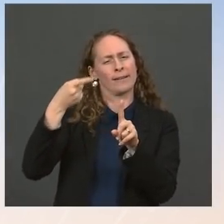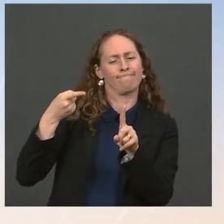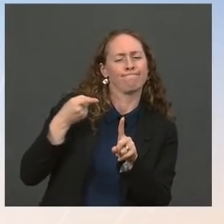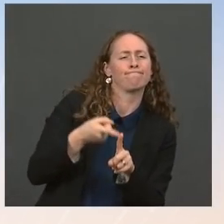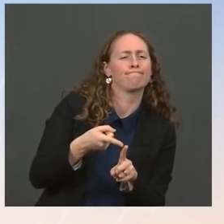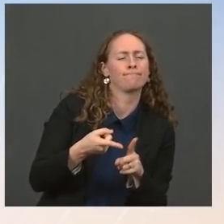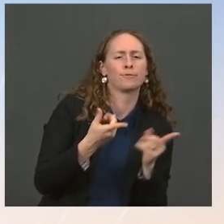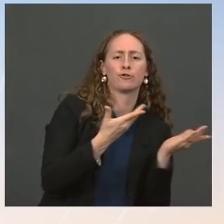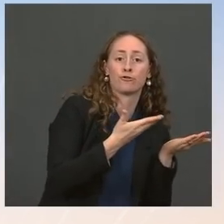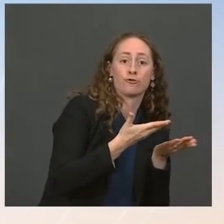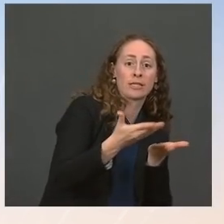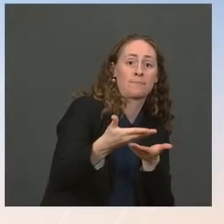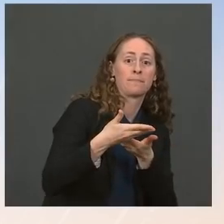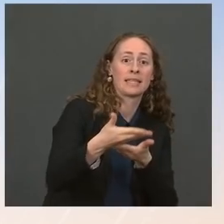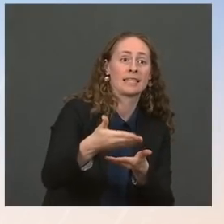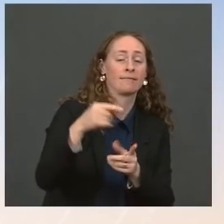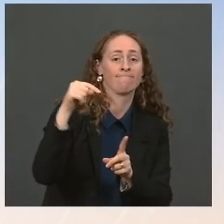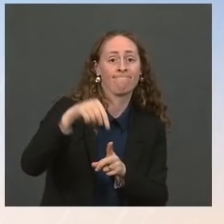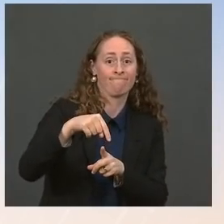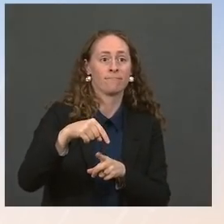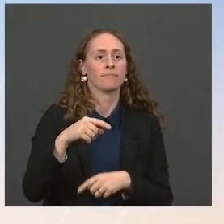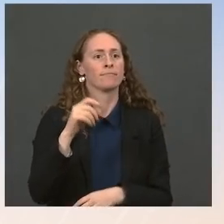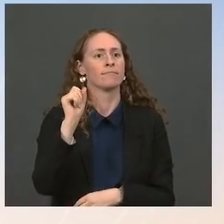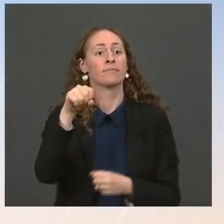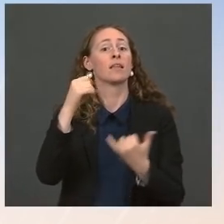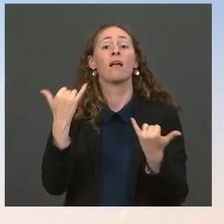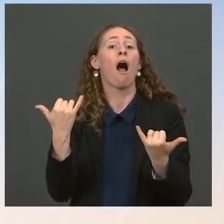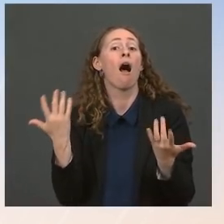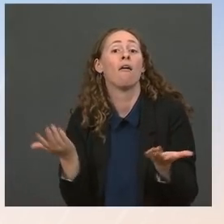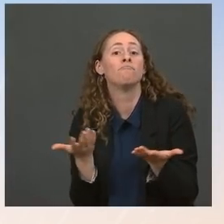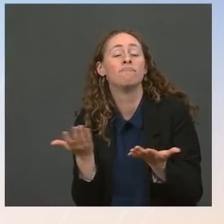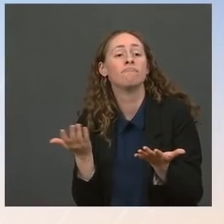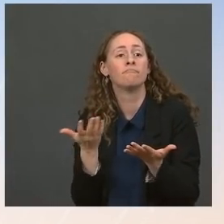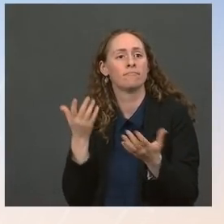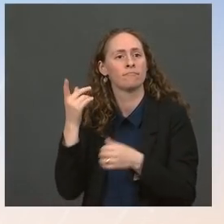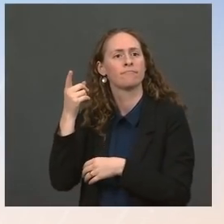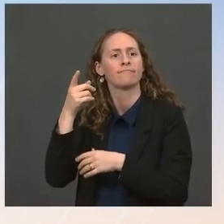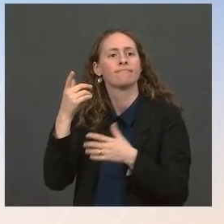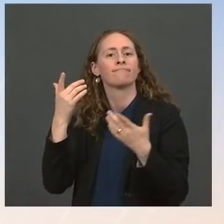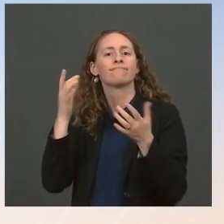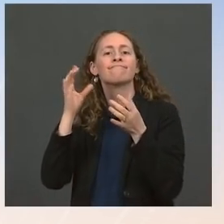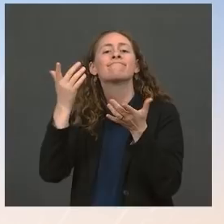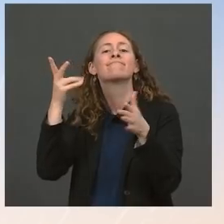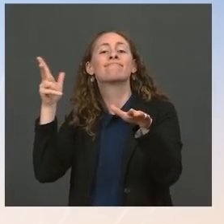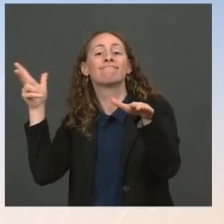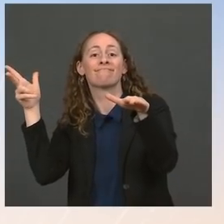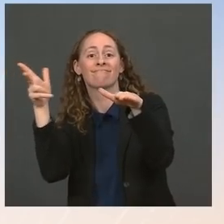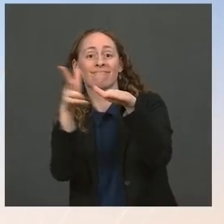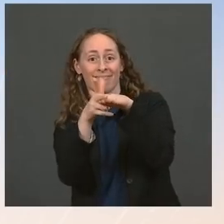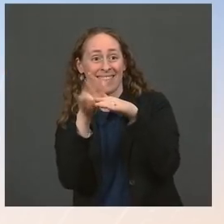And obviously, the announcement today related to the ports is a reflection of action taken by the President,